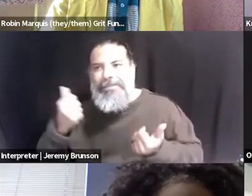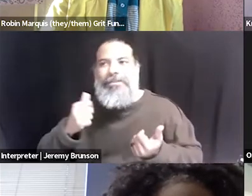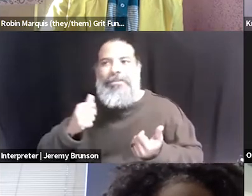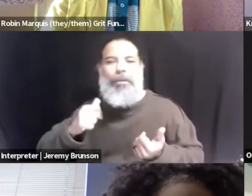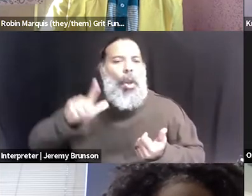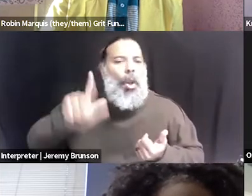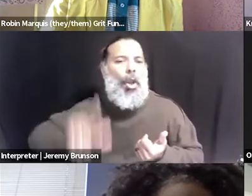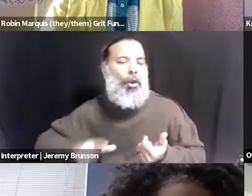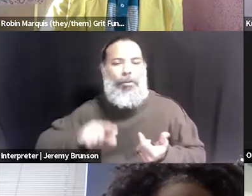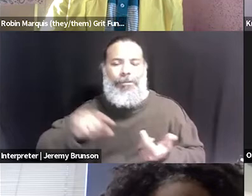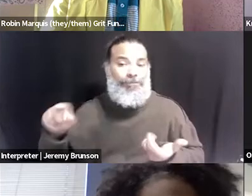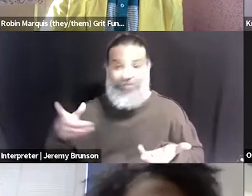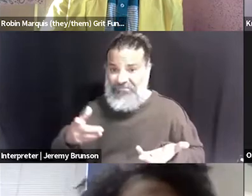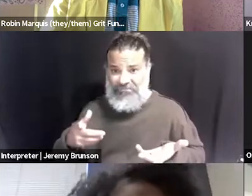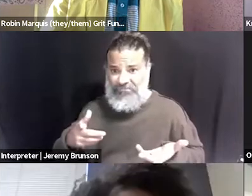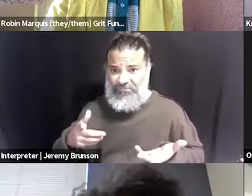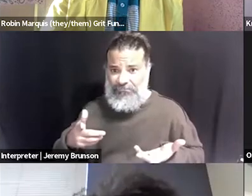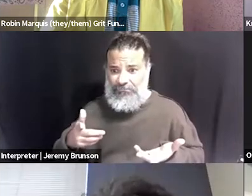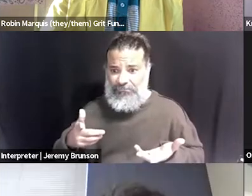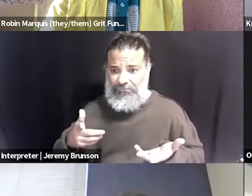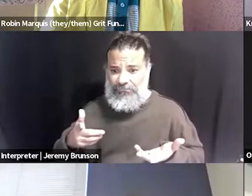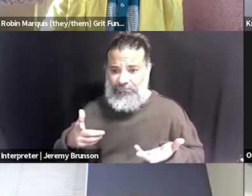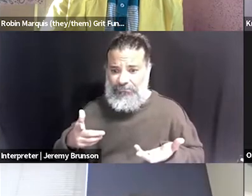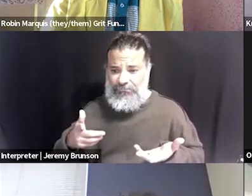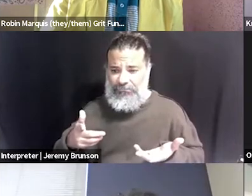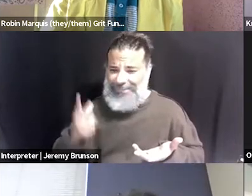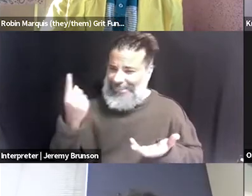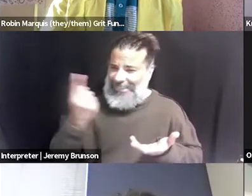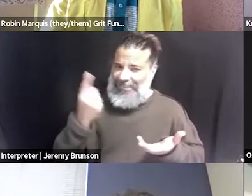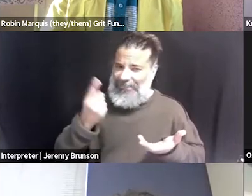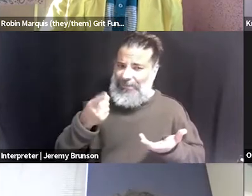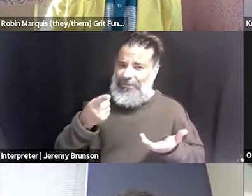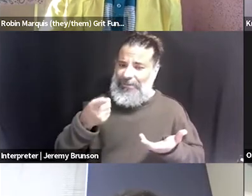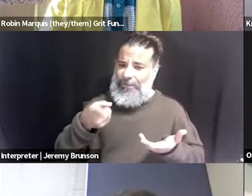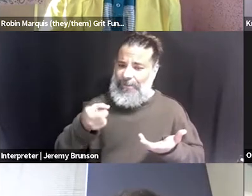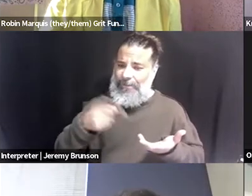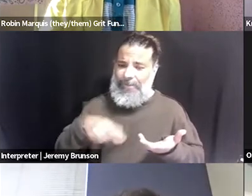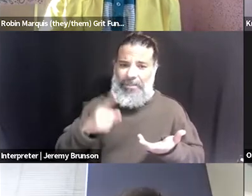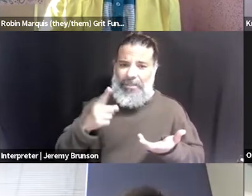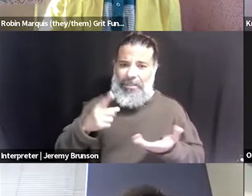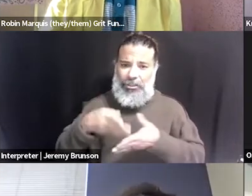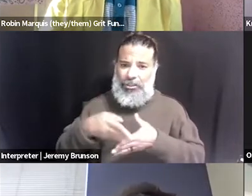Like is that something that is shared?